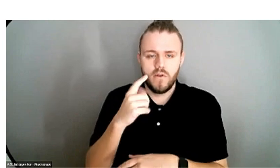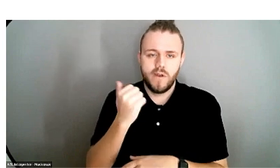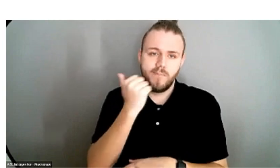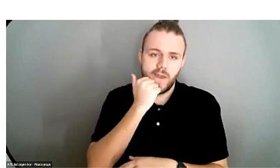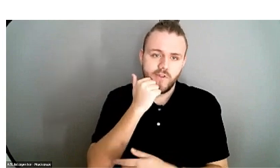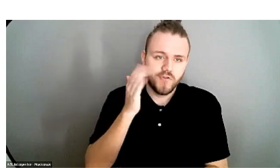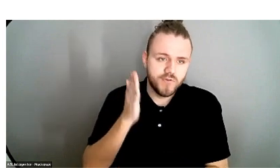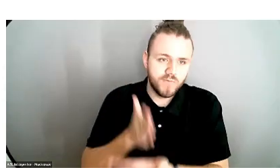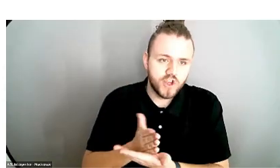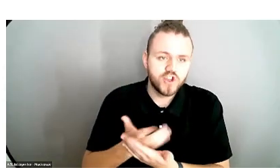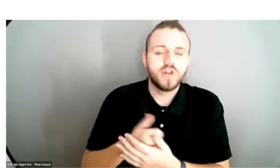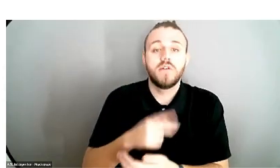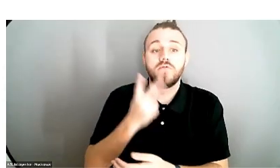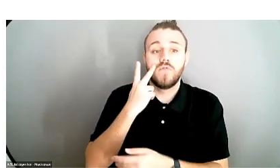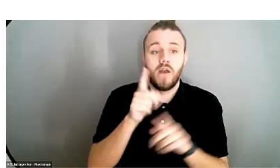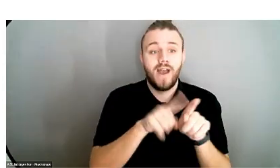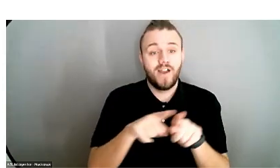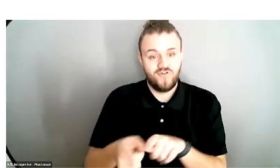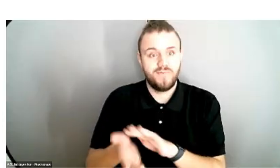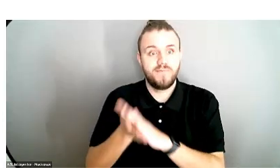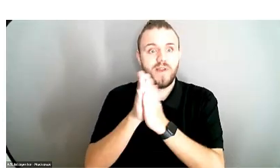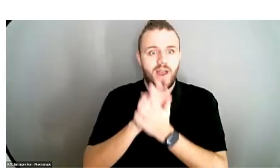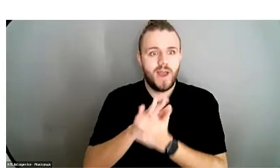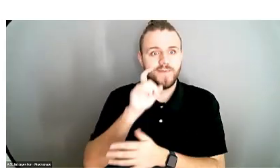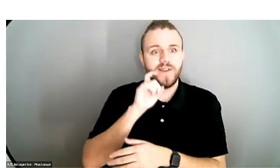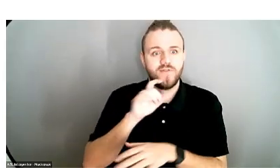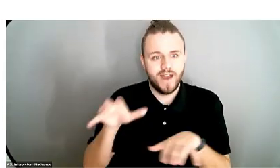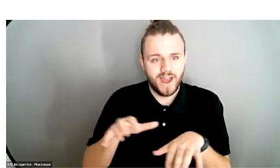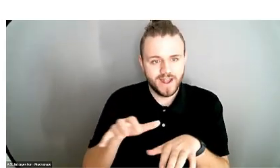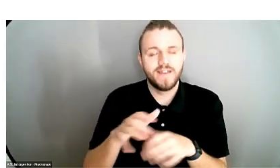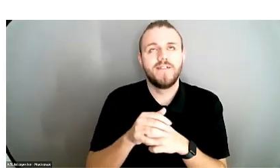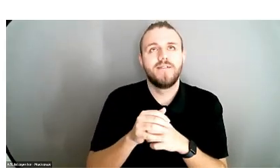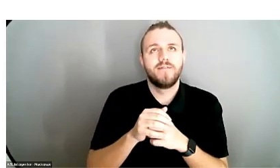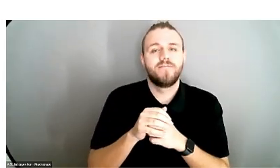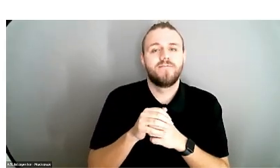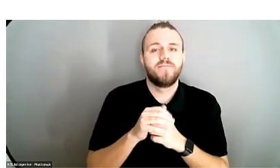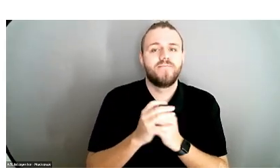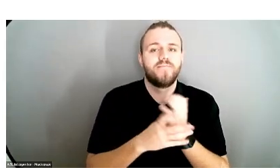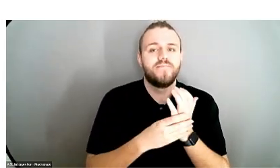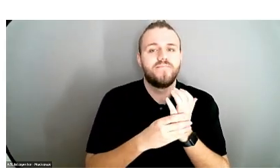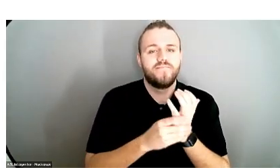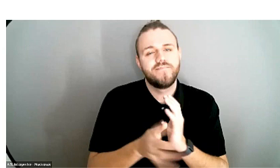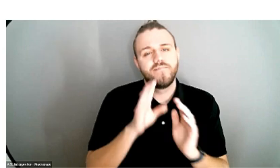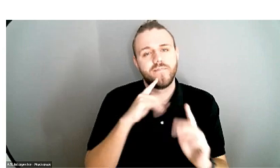I saw her as she became sexually active and talking about contraception,